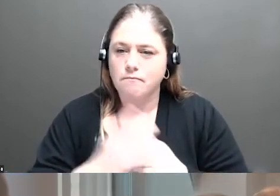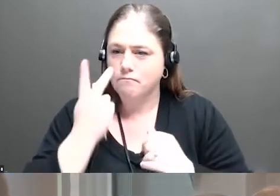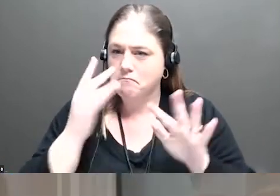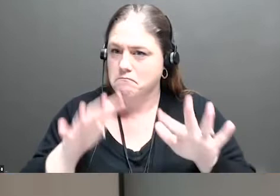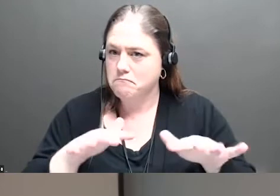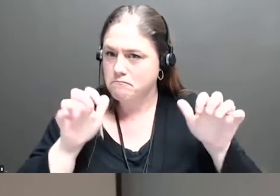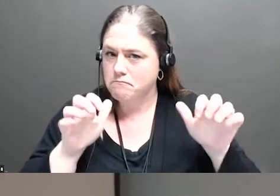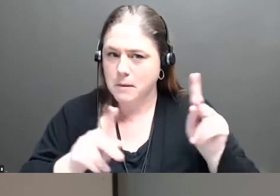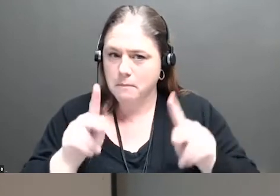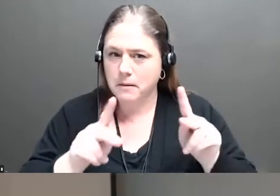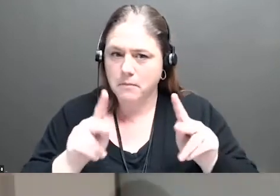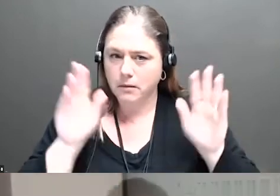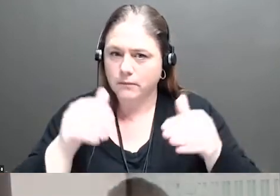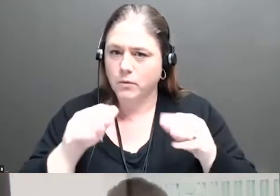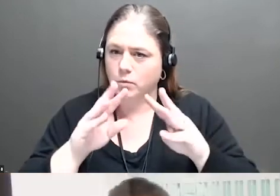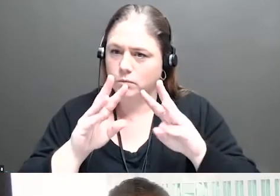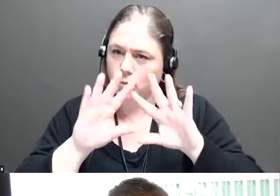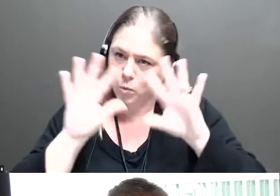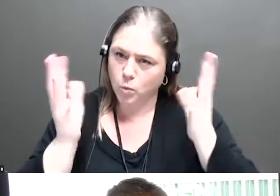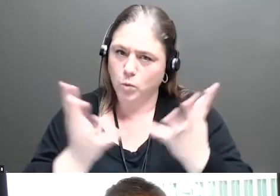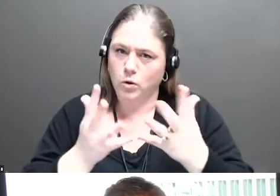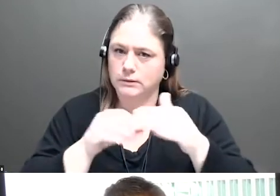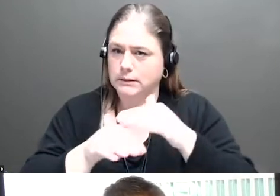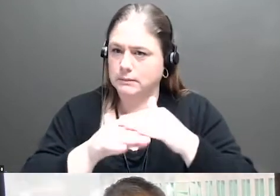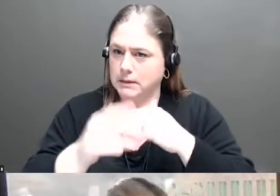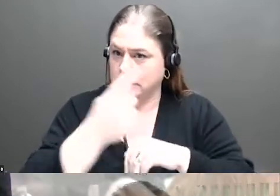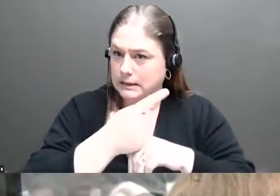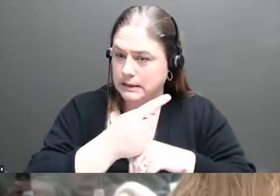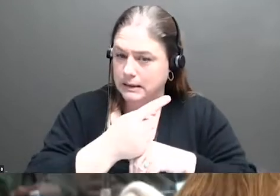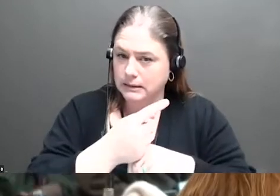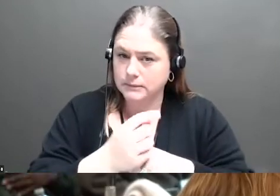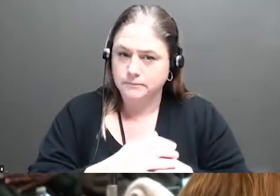Accessibility Day, and the other shows scenes of an accessibility training workshop held